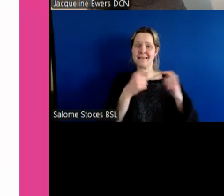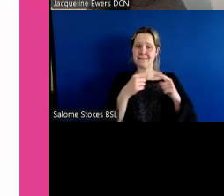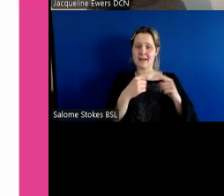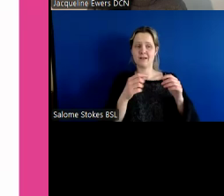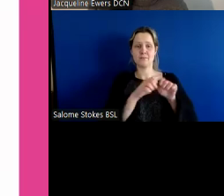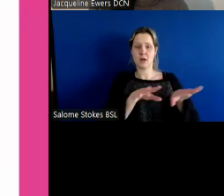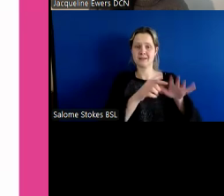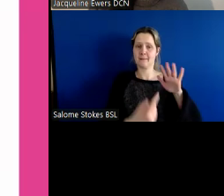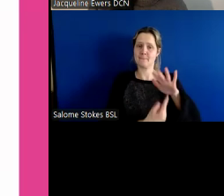Keeping the people you know.